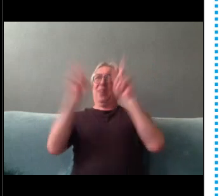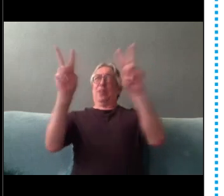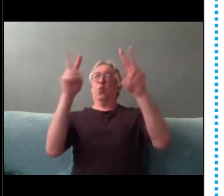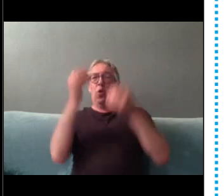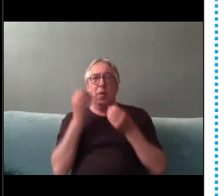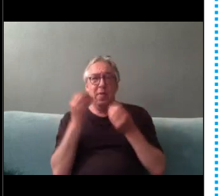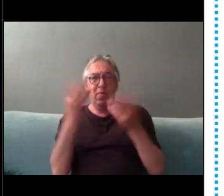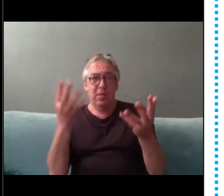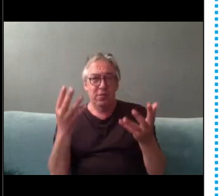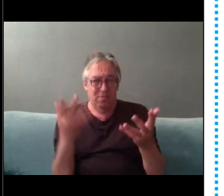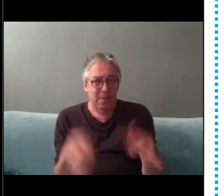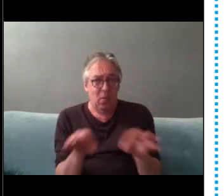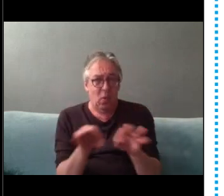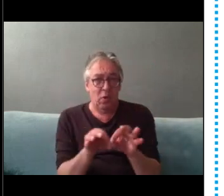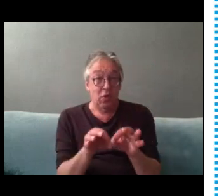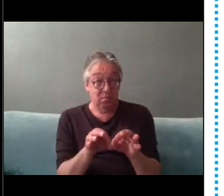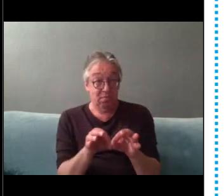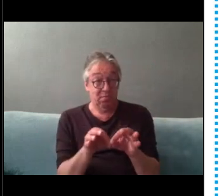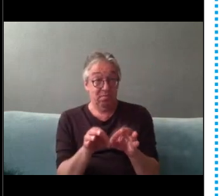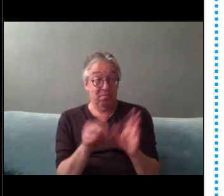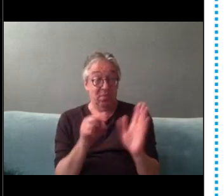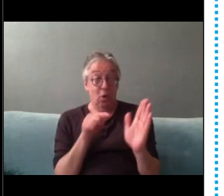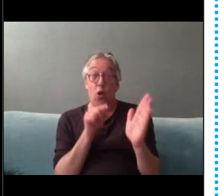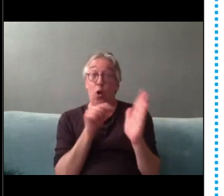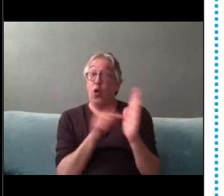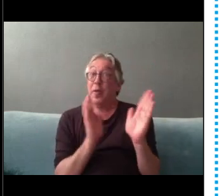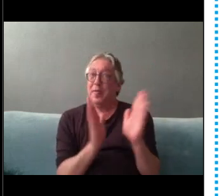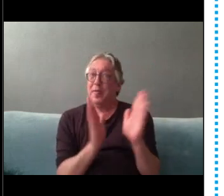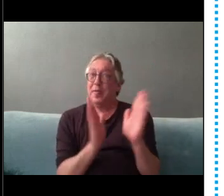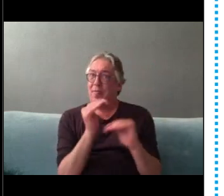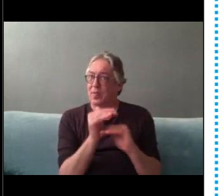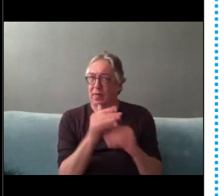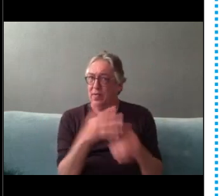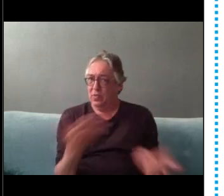In the context of the COVID pandemic, Belgium train companies have abandoned